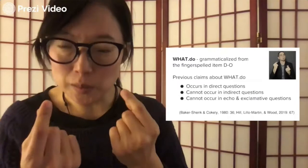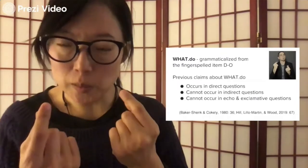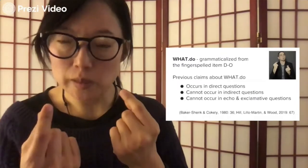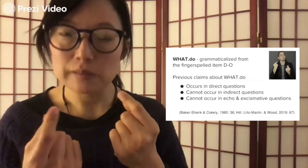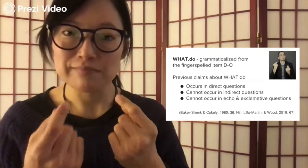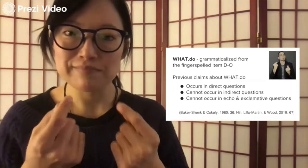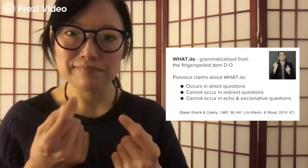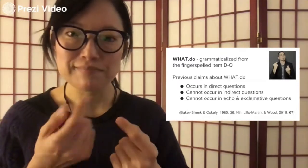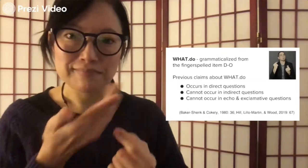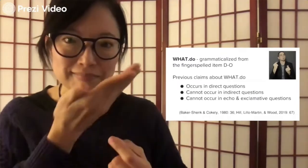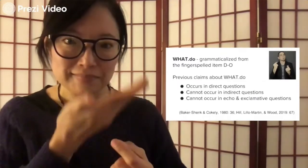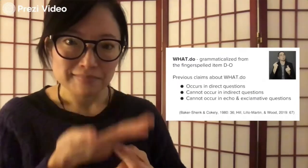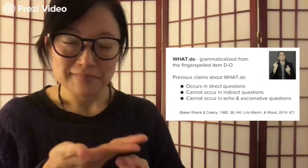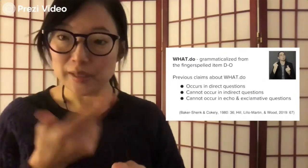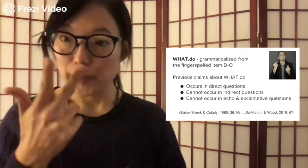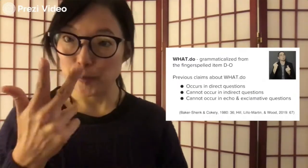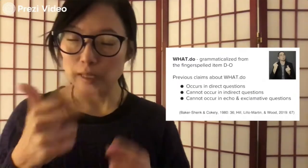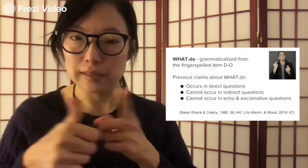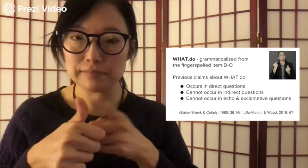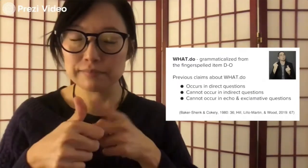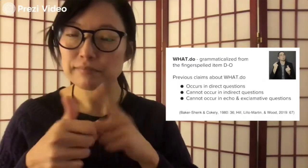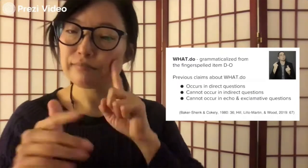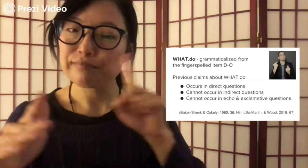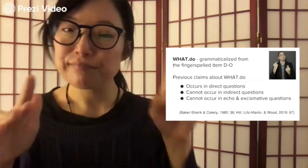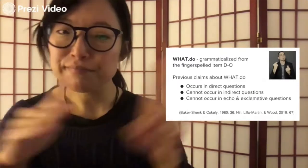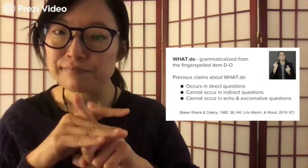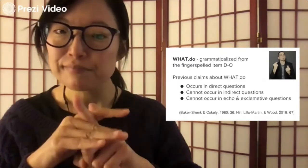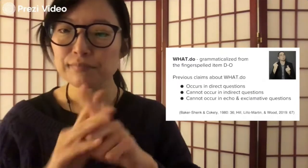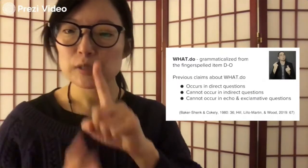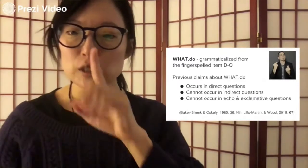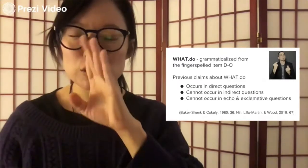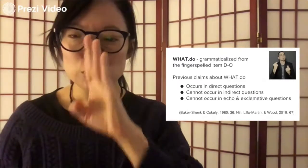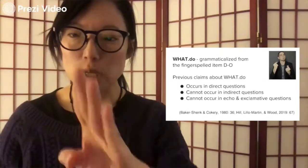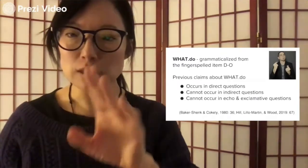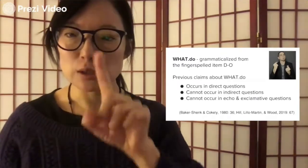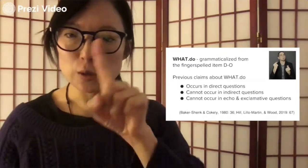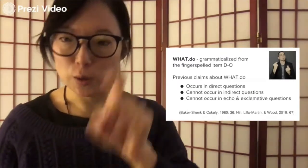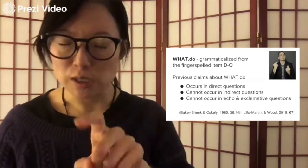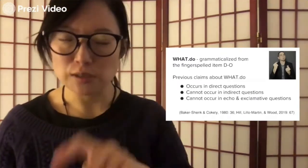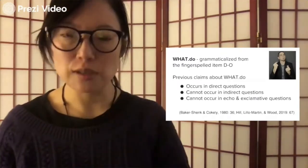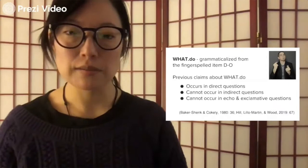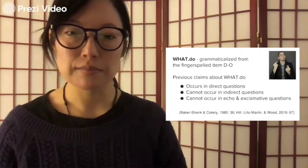claims about WHAT.do this slide has three claims: First, it